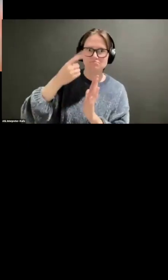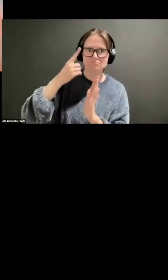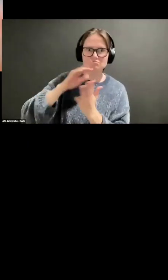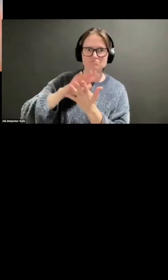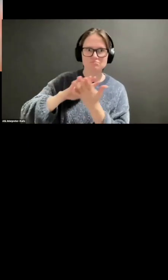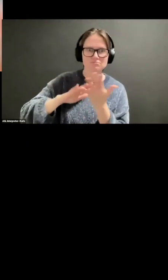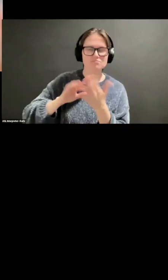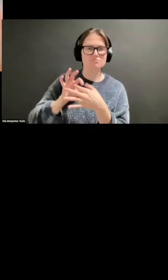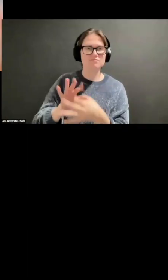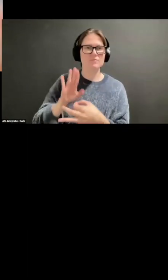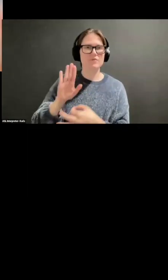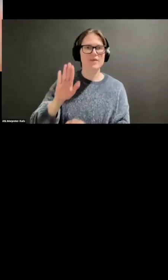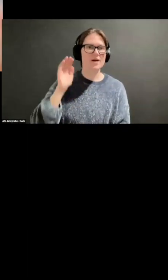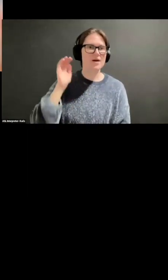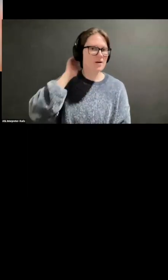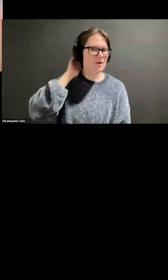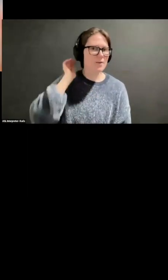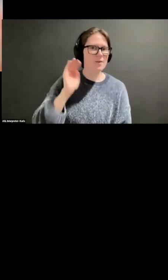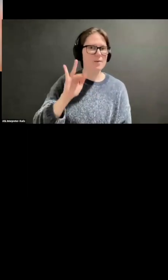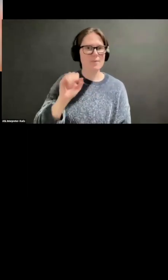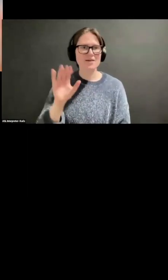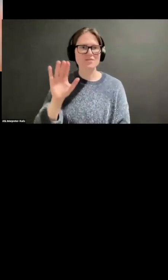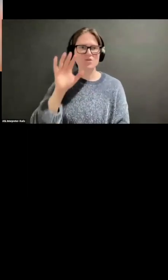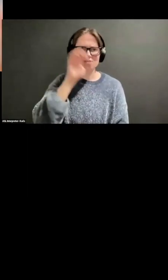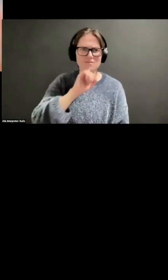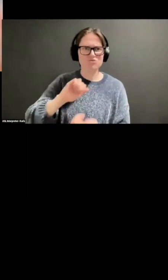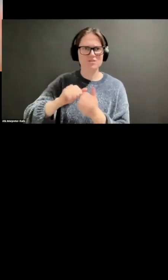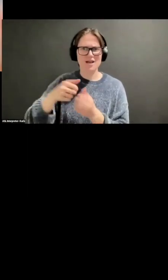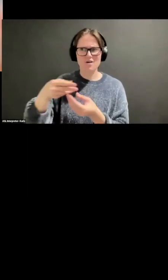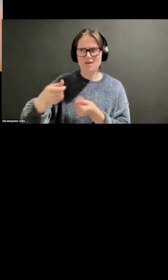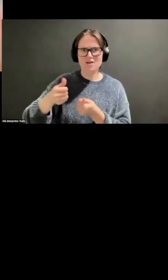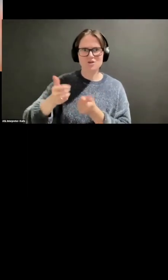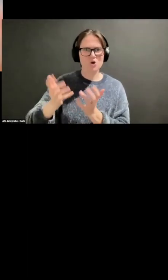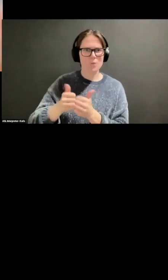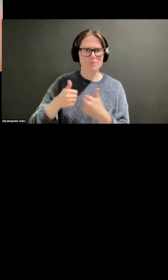assumptions and frankly, the way they were talking to me, because who are you talking to? I'm a 50